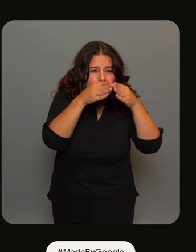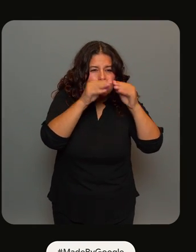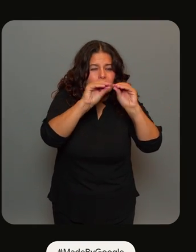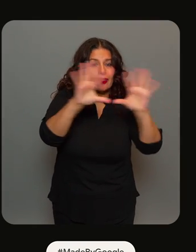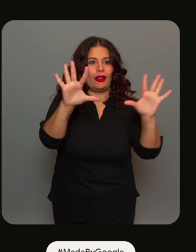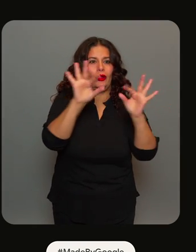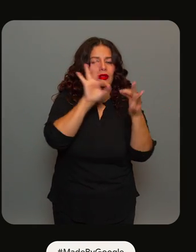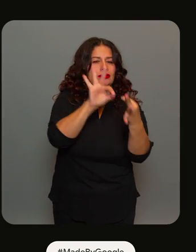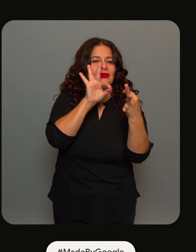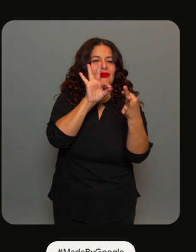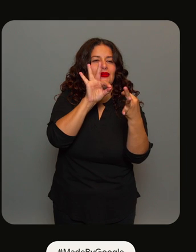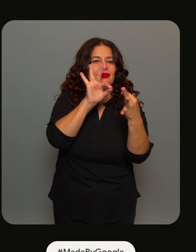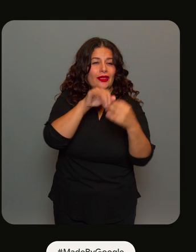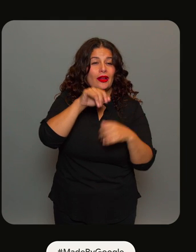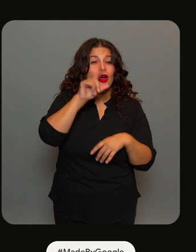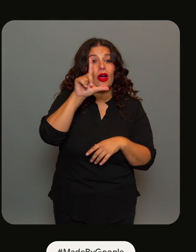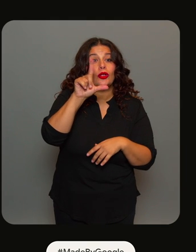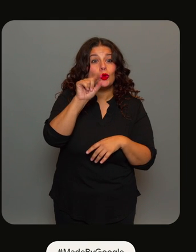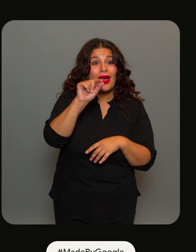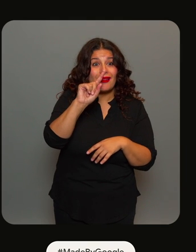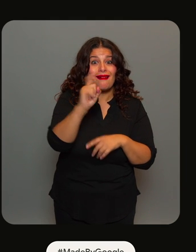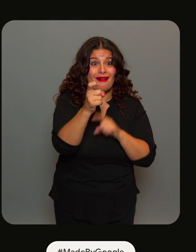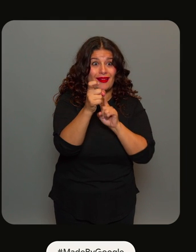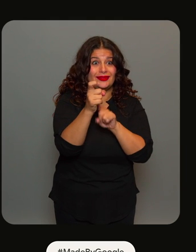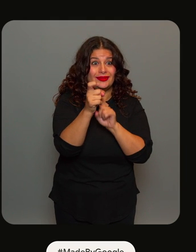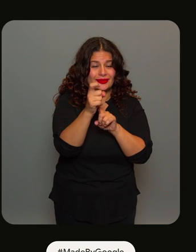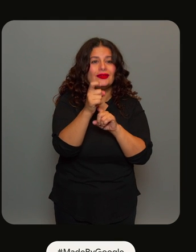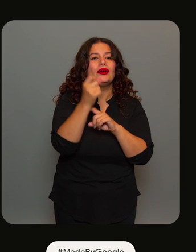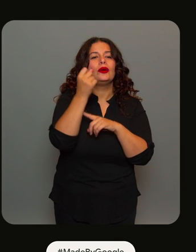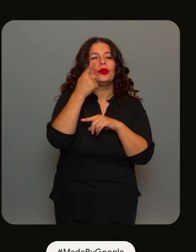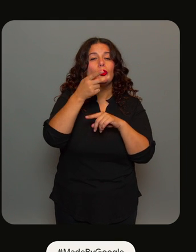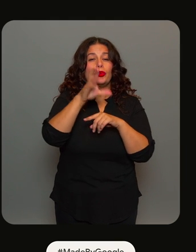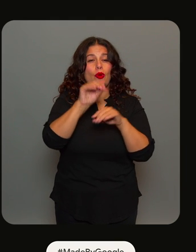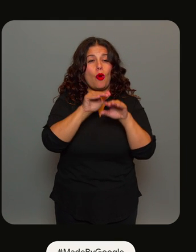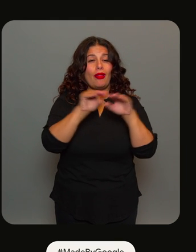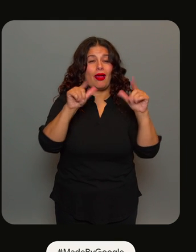At 20x, pro-level zoom uses a new ML model on Tensor G2 that